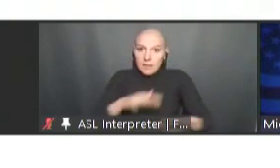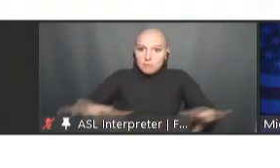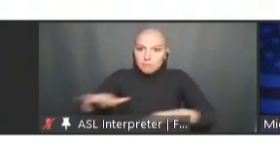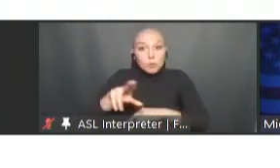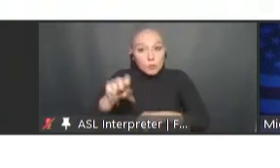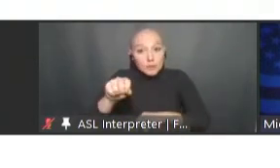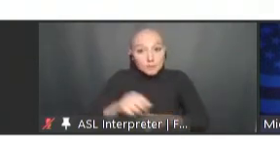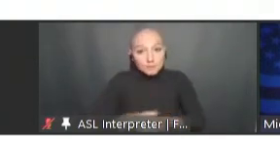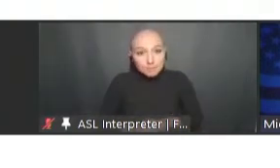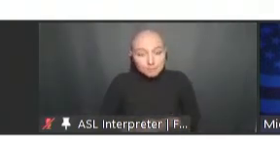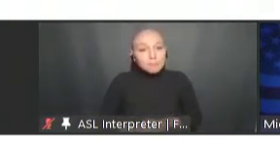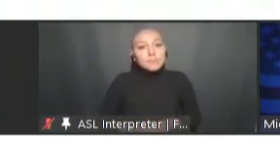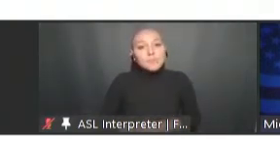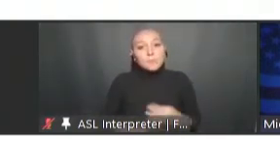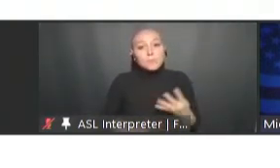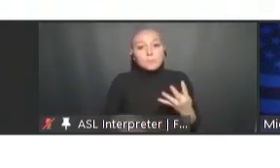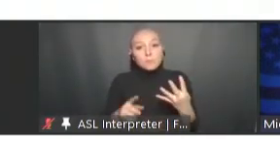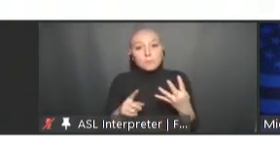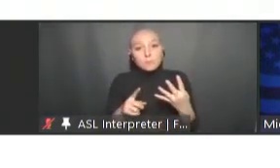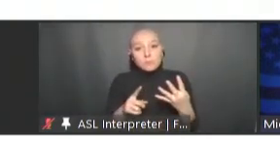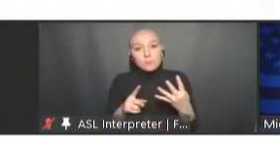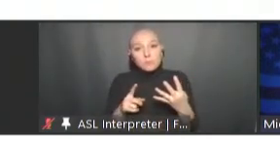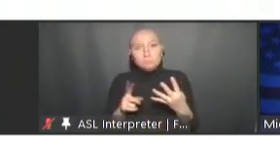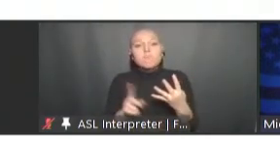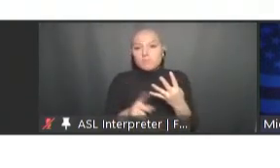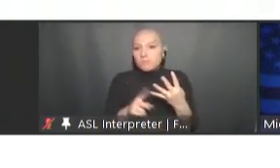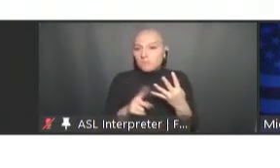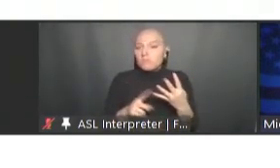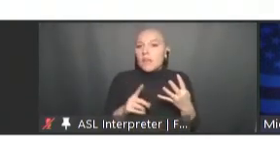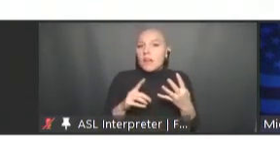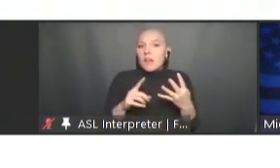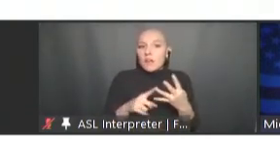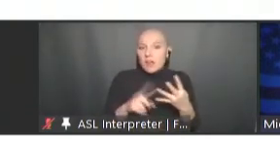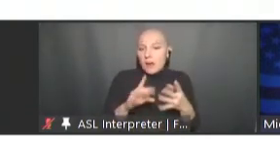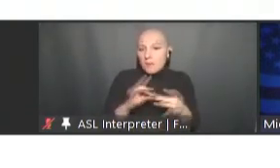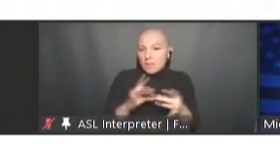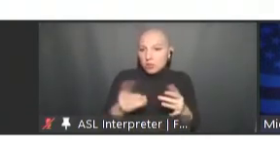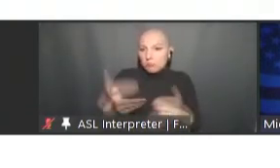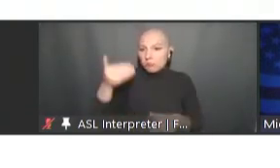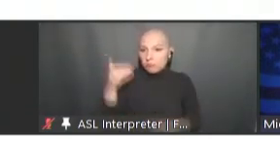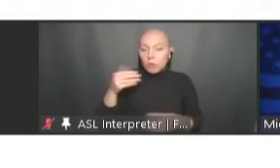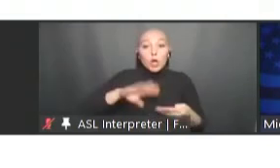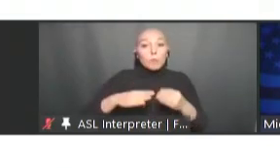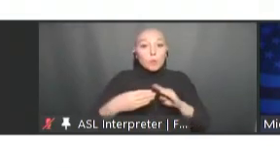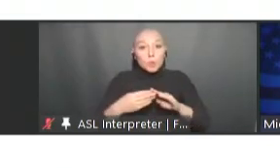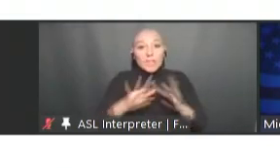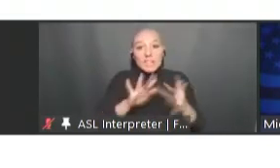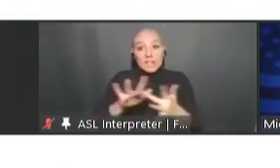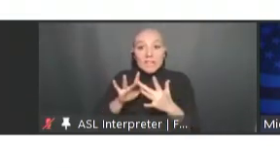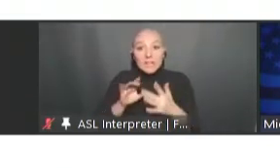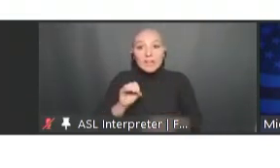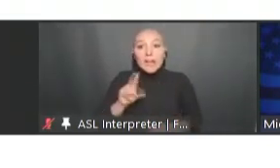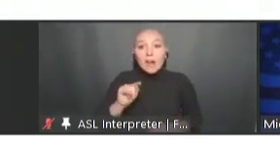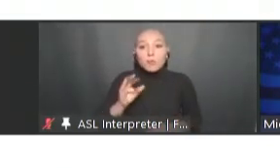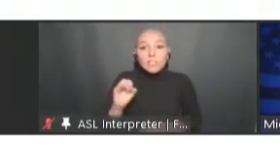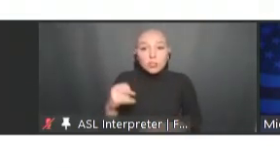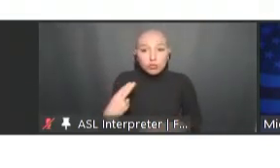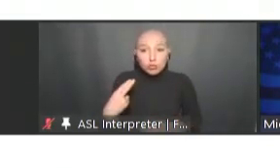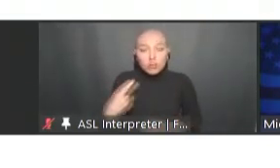In addition, as I said, community outreach, lots of community events, lots of small group meetings,